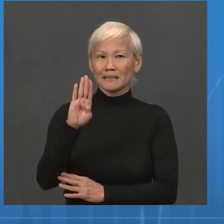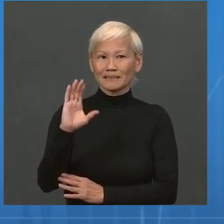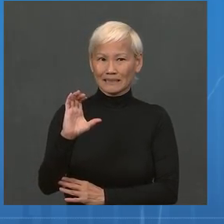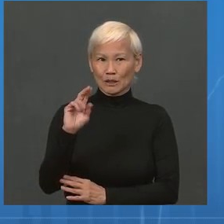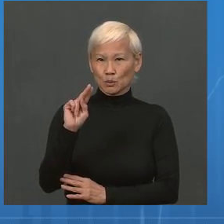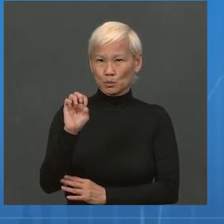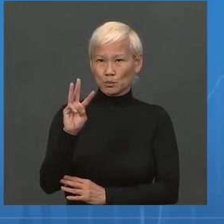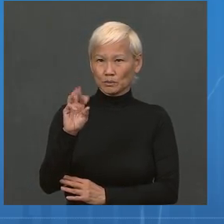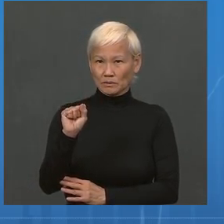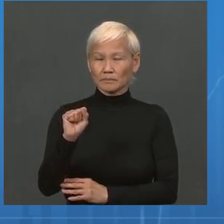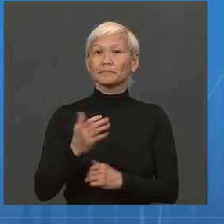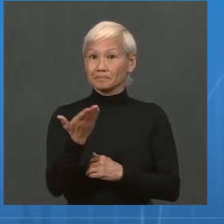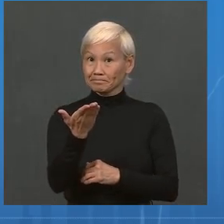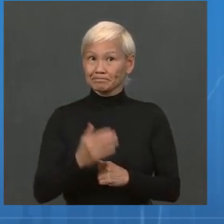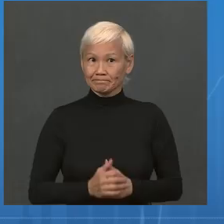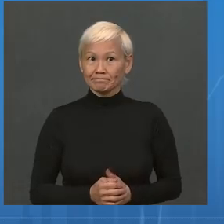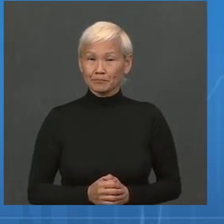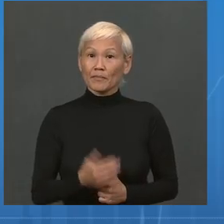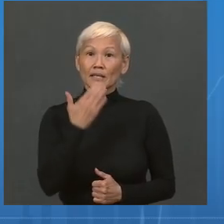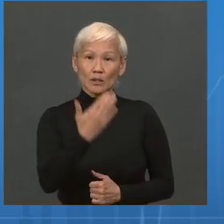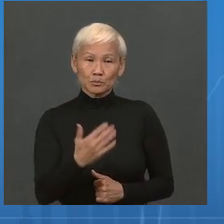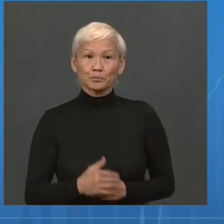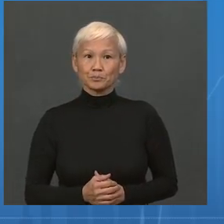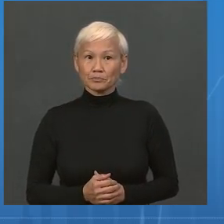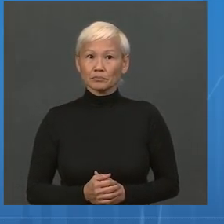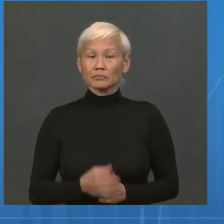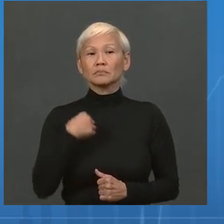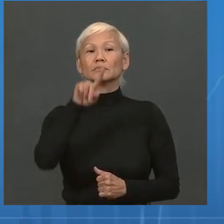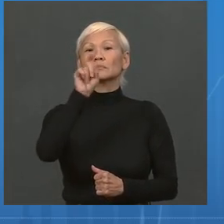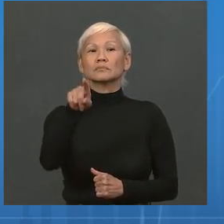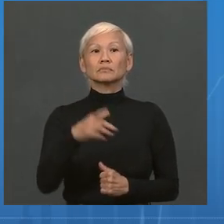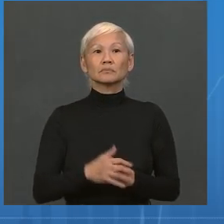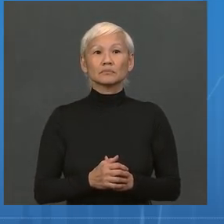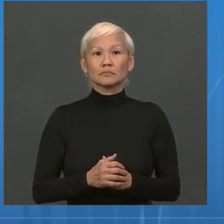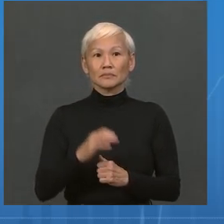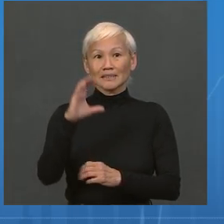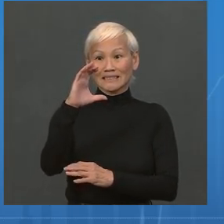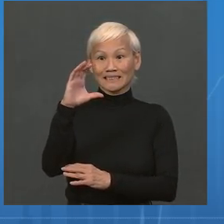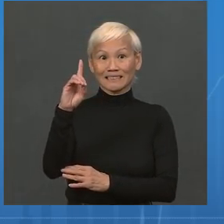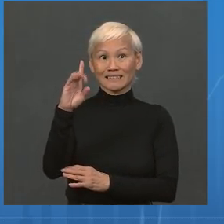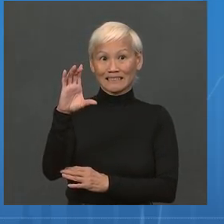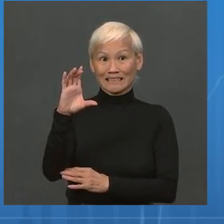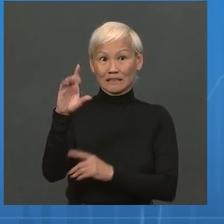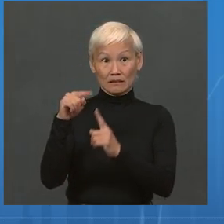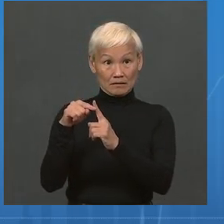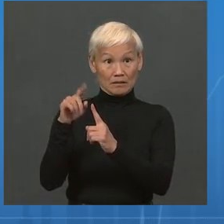The Press: Thank you so much. My question: Is the CDC closer to reevaluating the definition